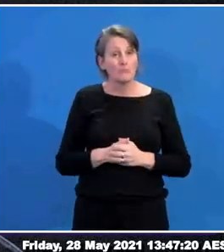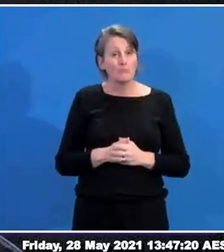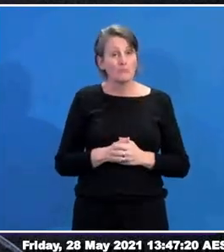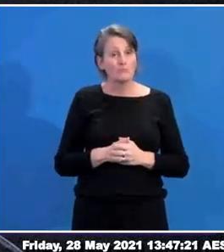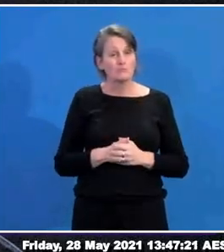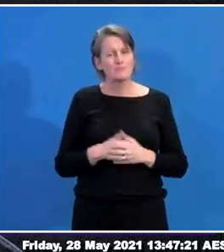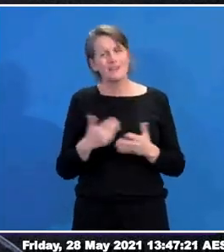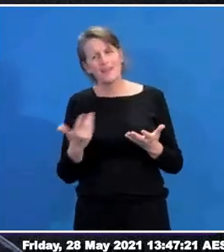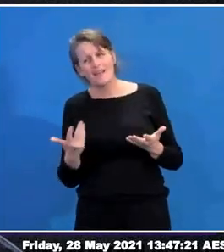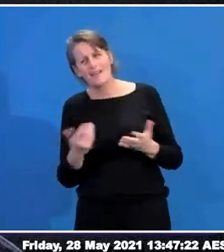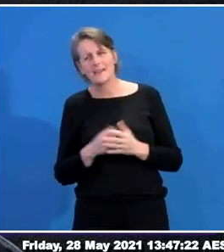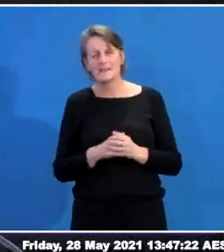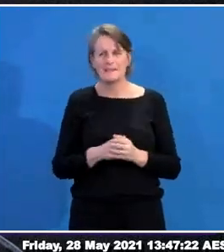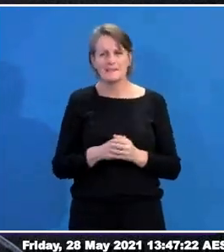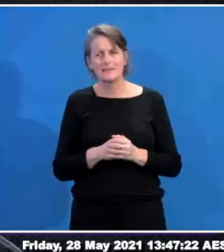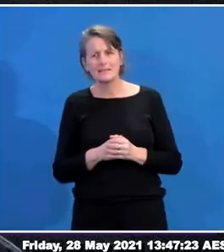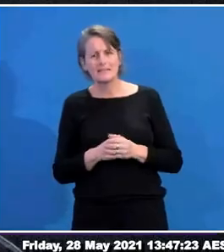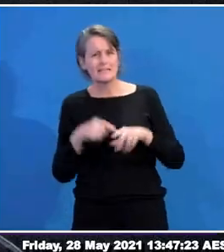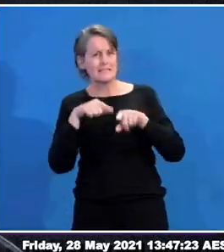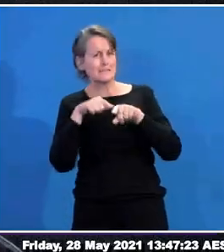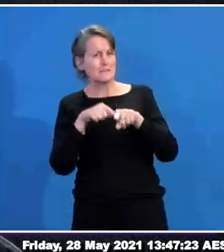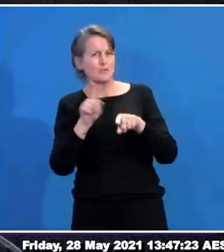MR McNAUGHTON: Depends, counsel, on the support type.